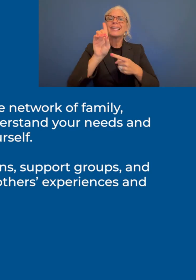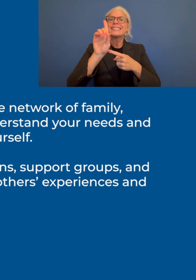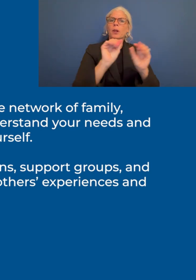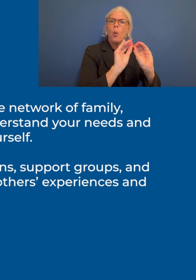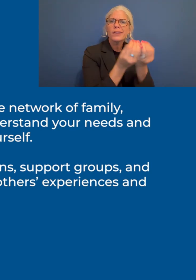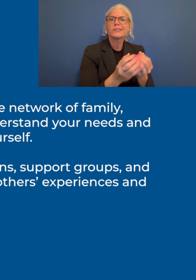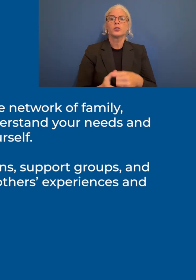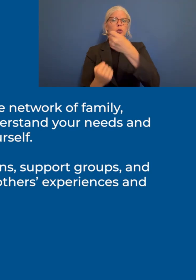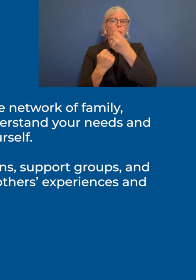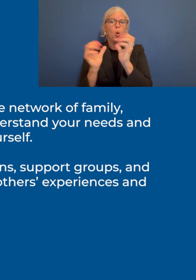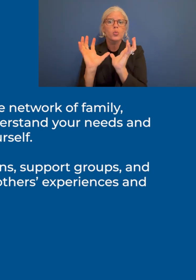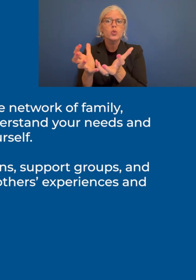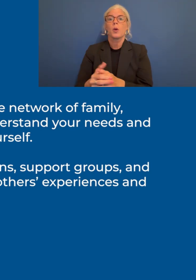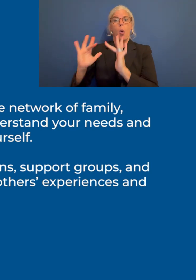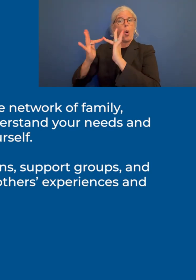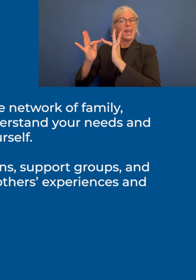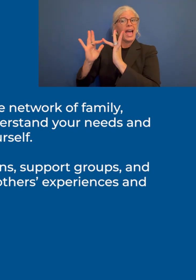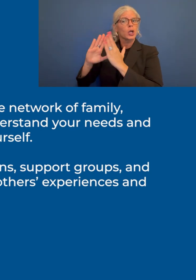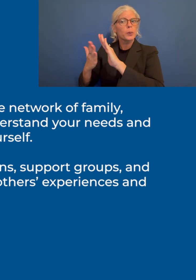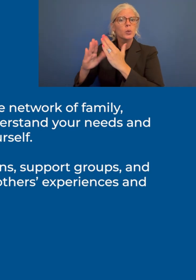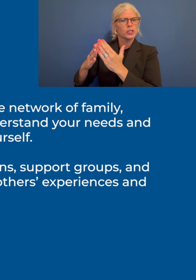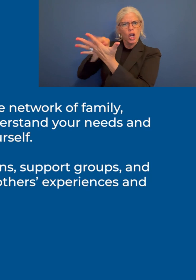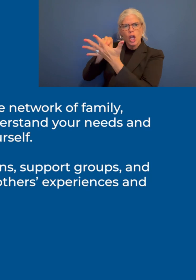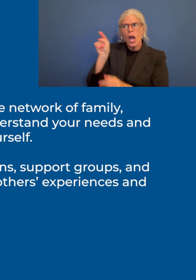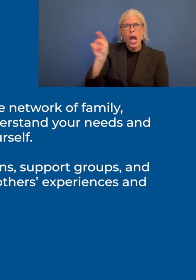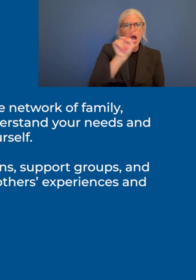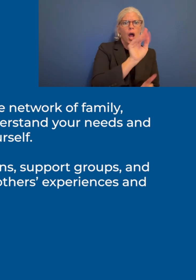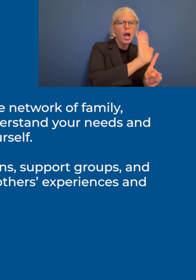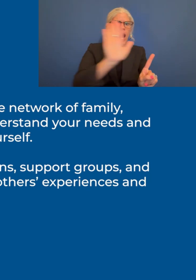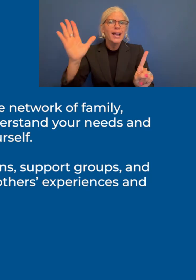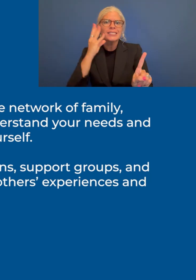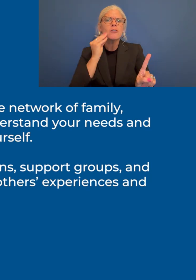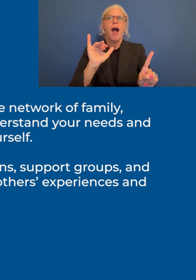and online communities to learn from others' experiences and gain valuable insights.